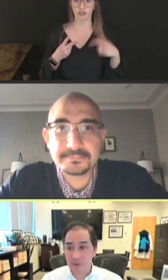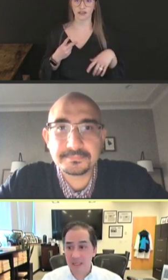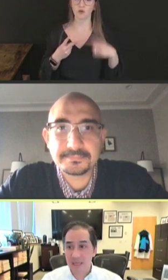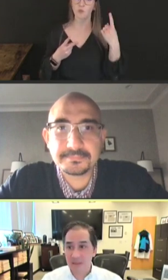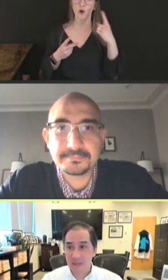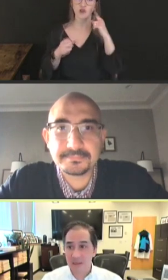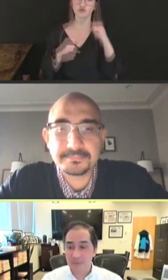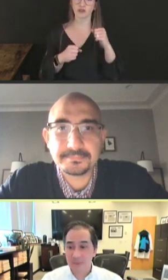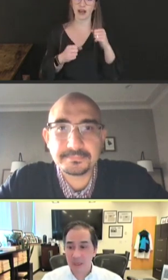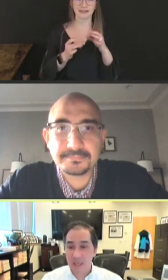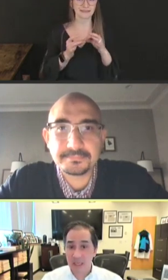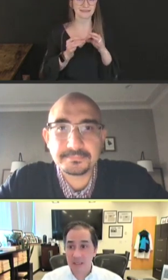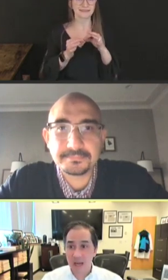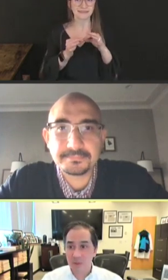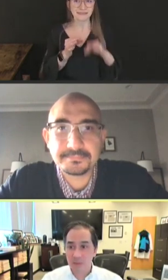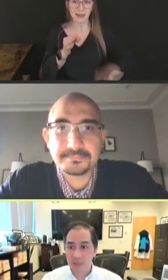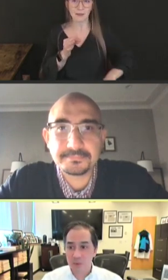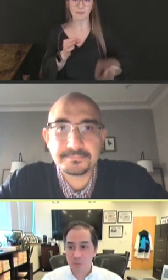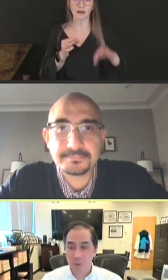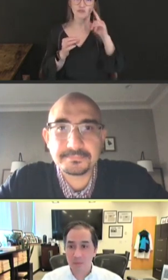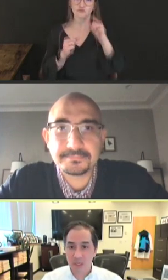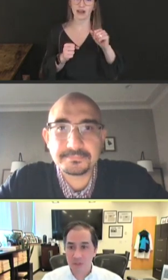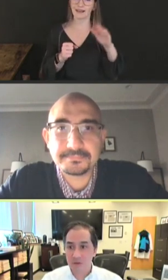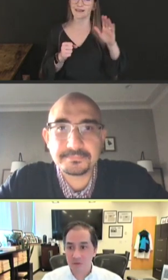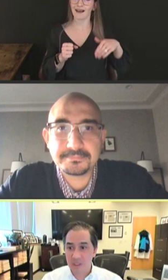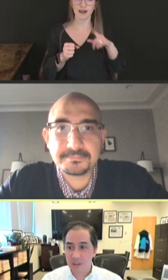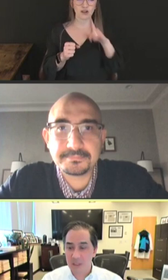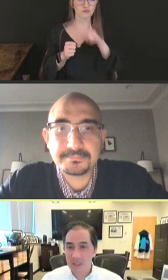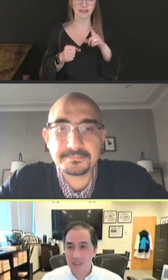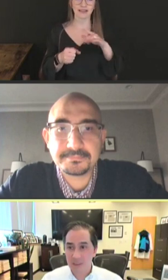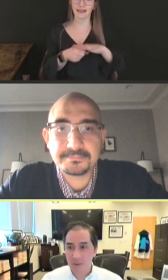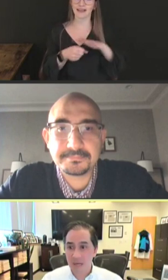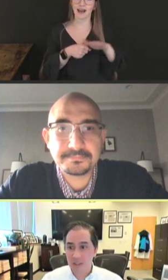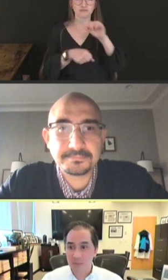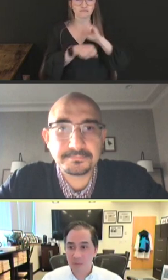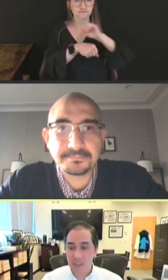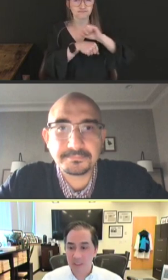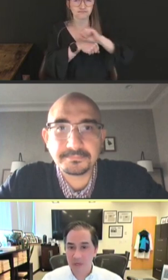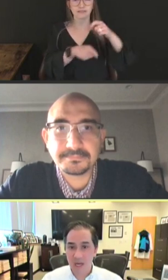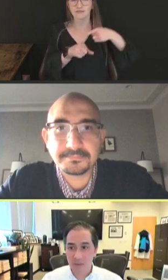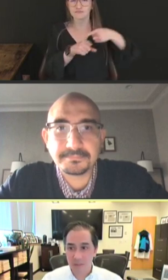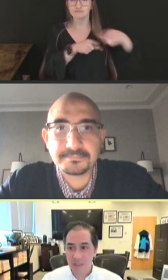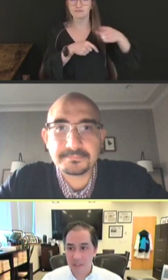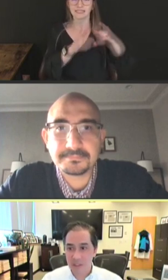that I think has not really been explored much in the field, is the possibility of complimenting